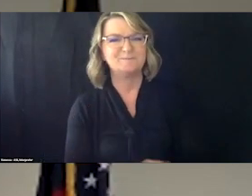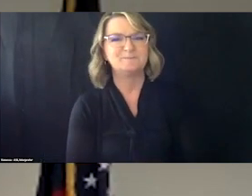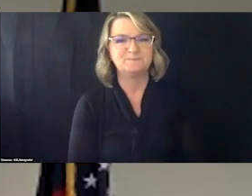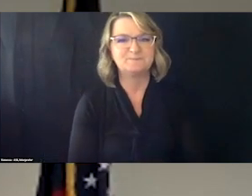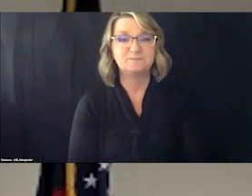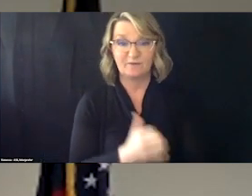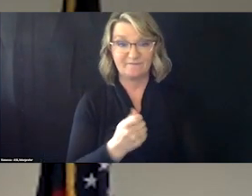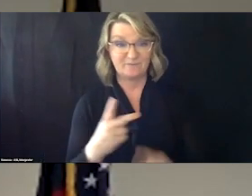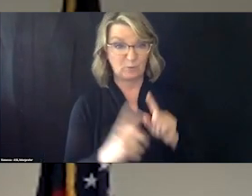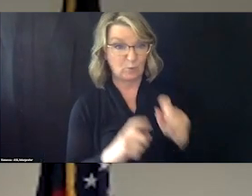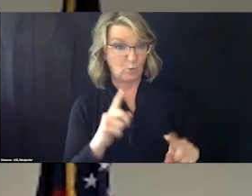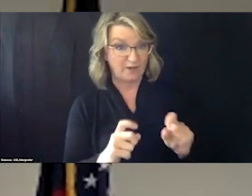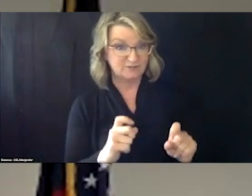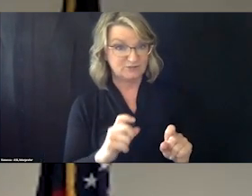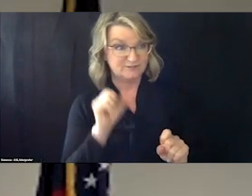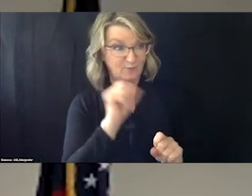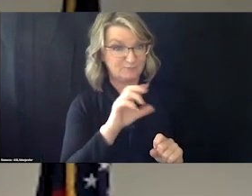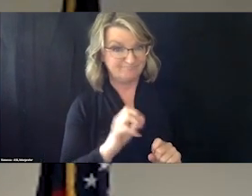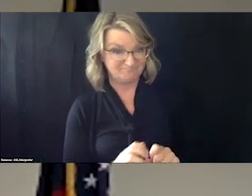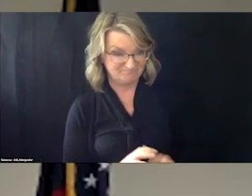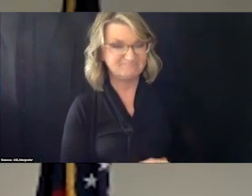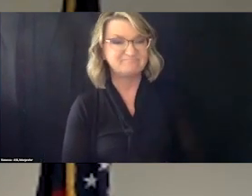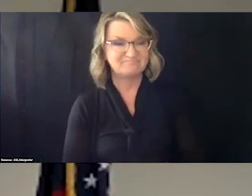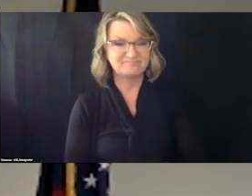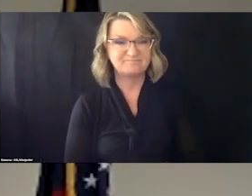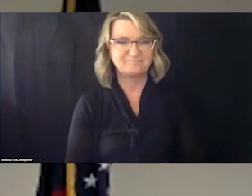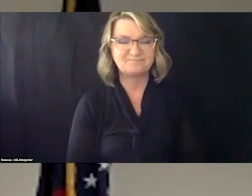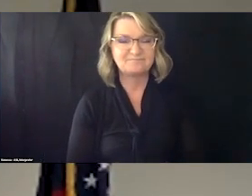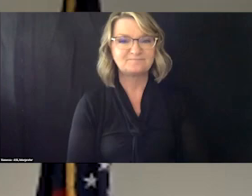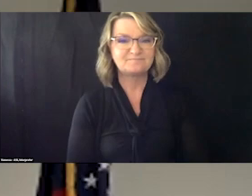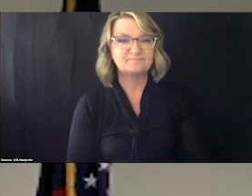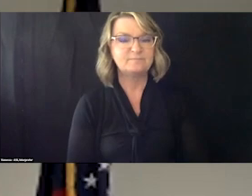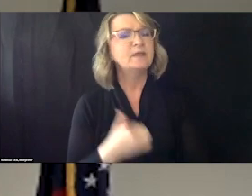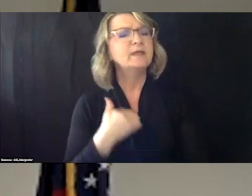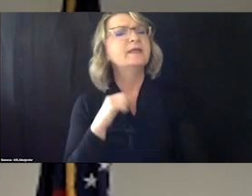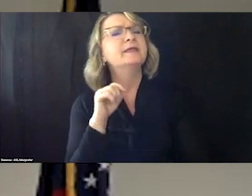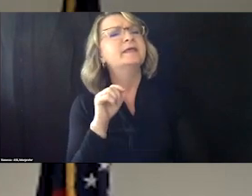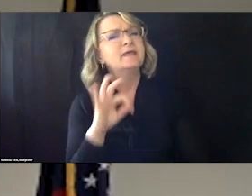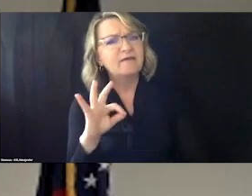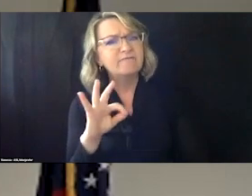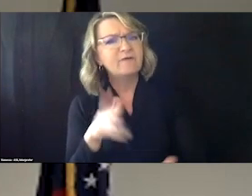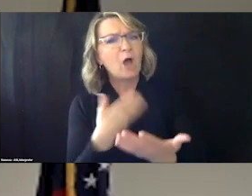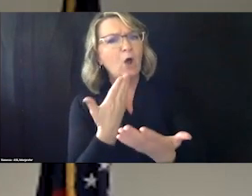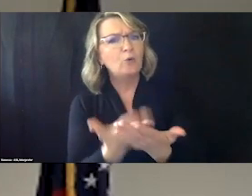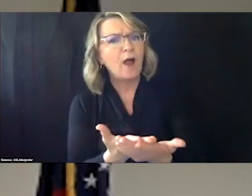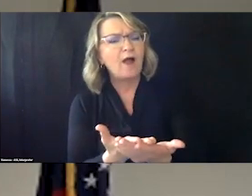of these rapid fire that we got... If I vote... If I arrive at a Vote Center on Election Day